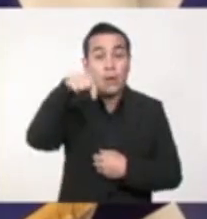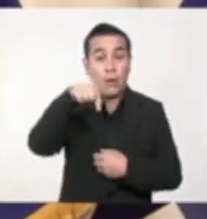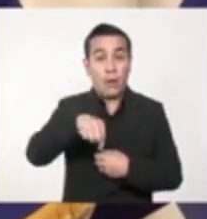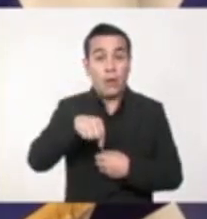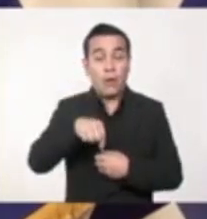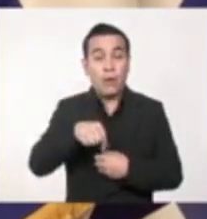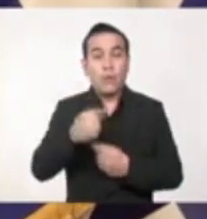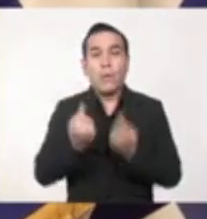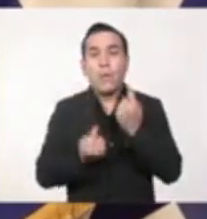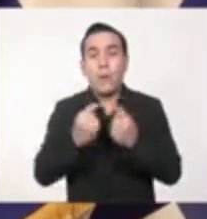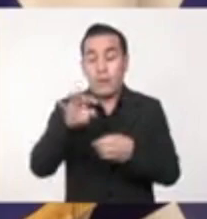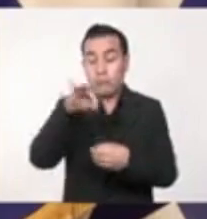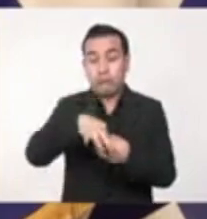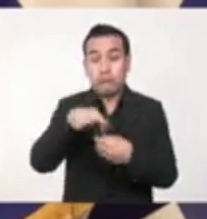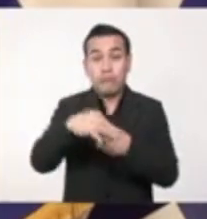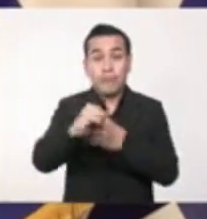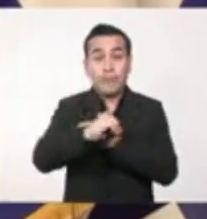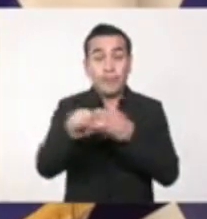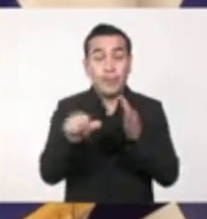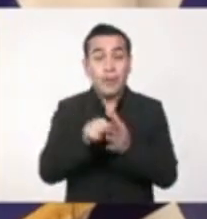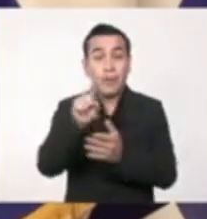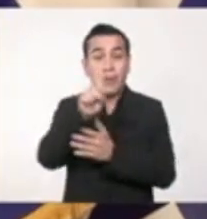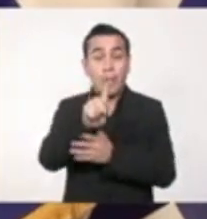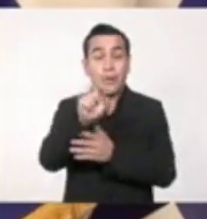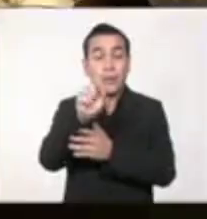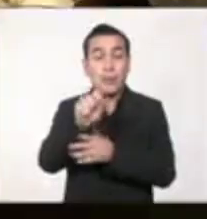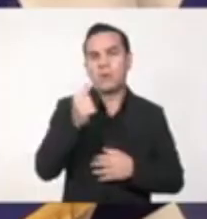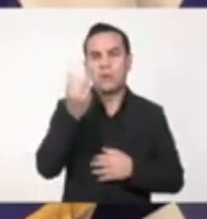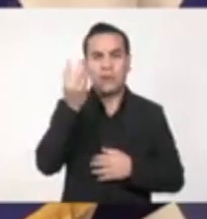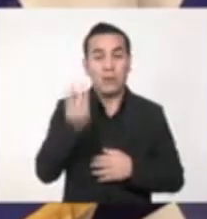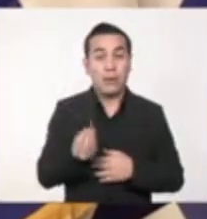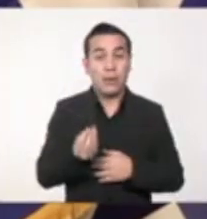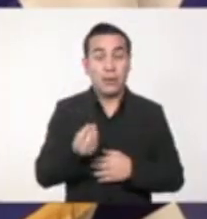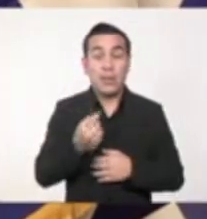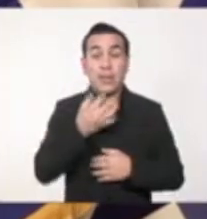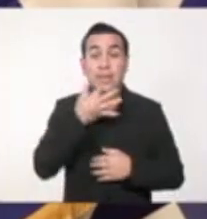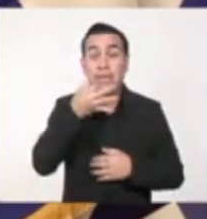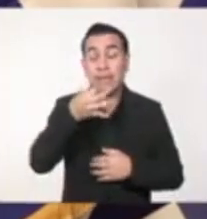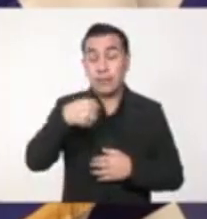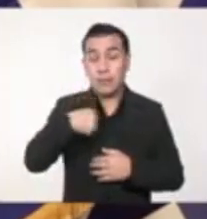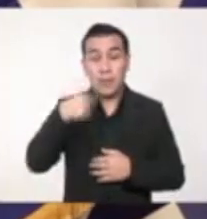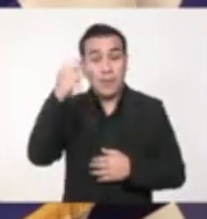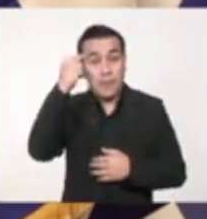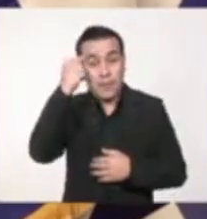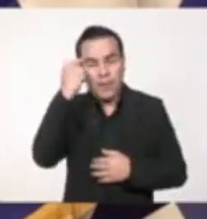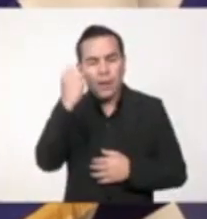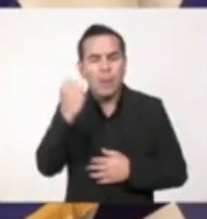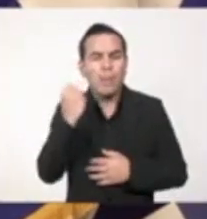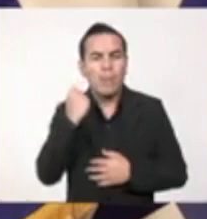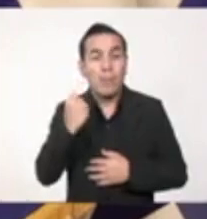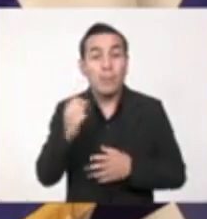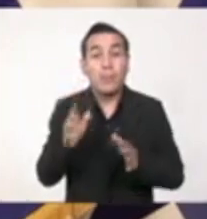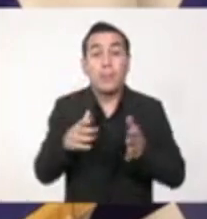legislativa, sacamos uno punto nueve millones de votos. Yo I think it is important, because from there derives what we are